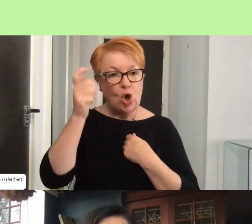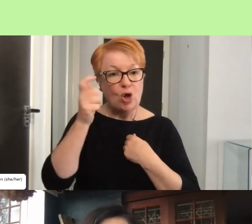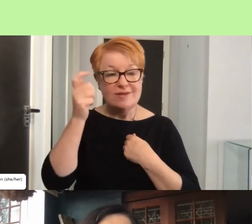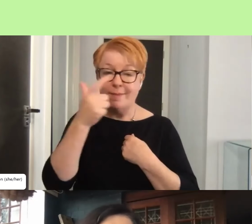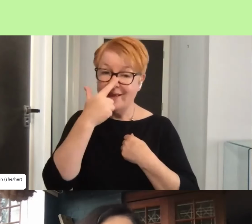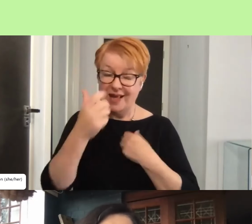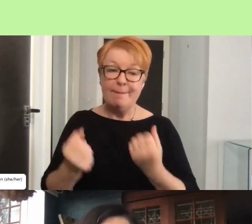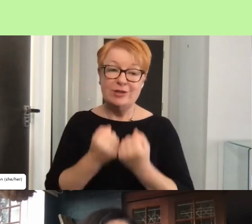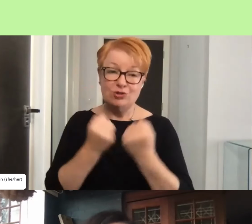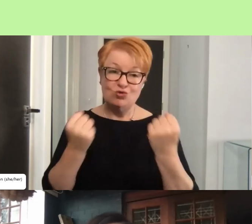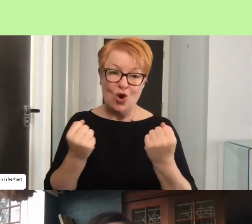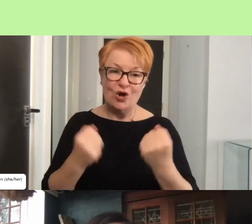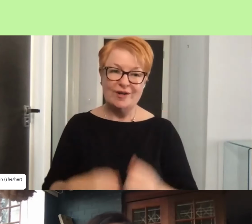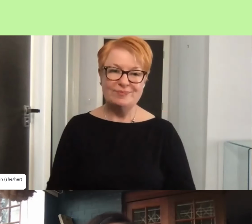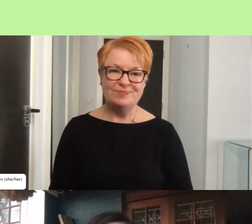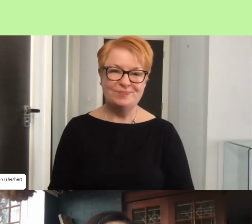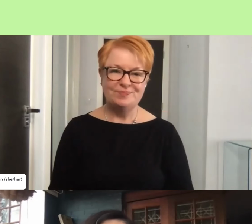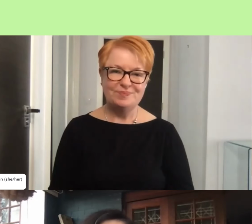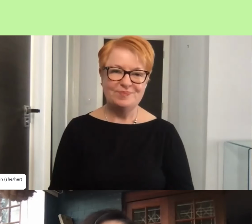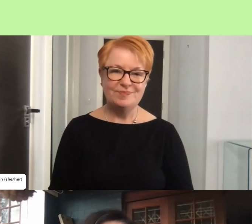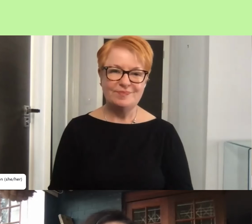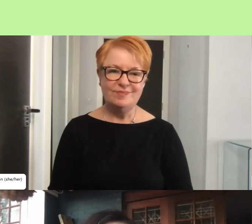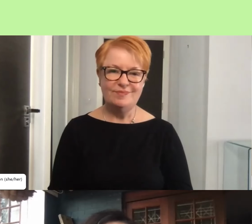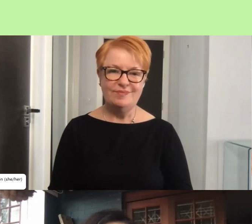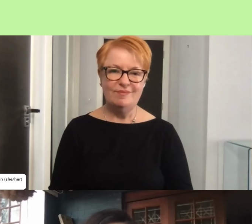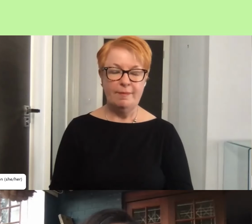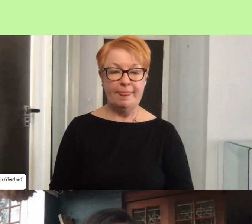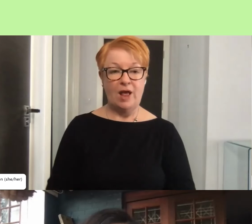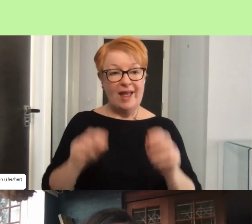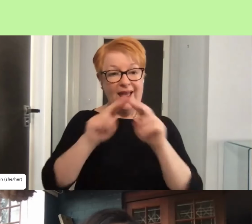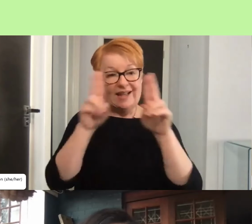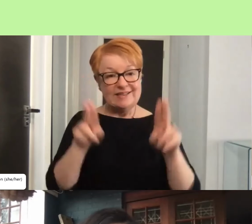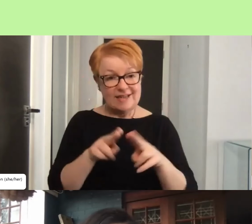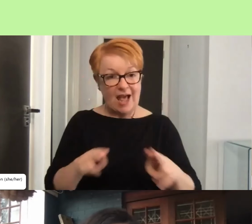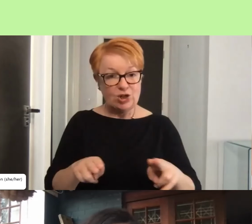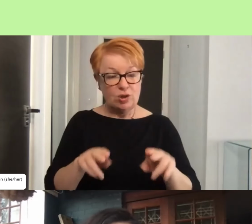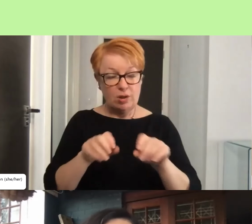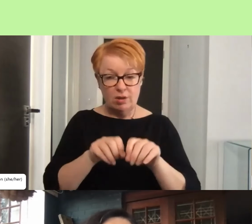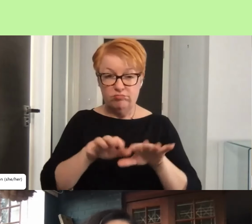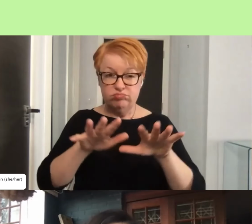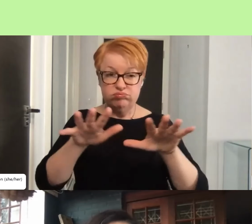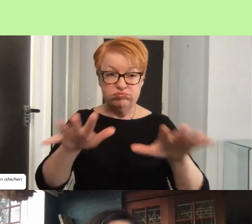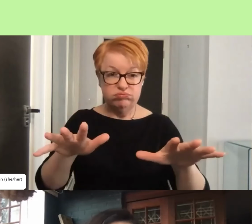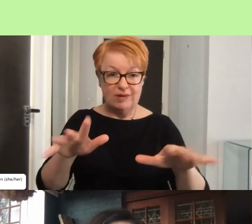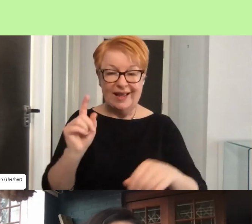so this concept became strong enough internationally for each branch to collaborate, time to time,